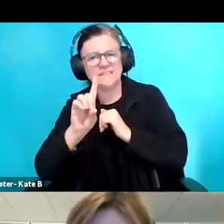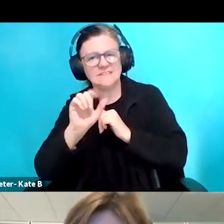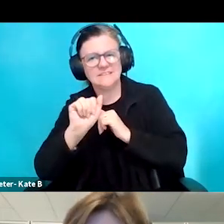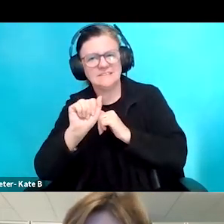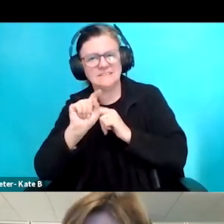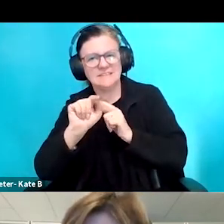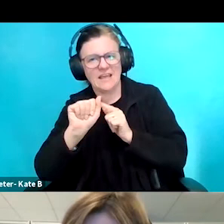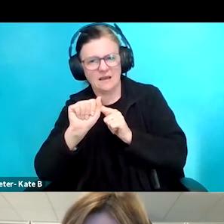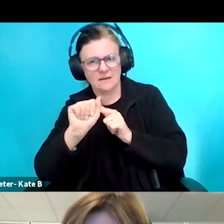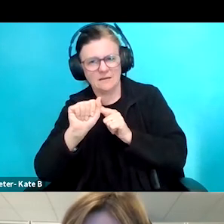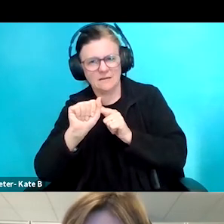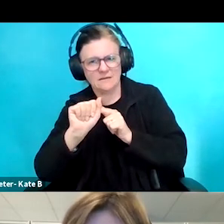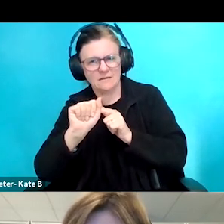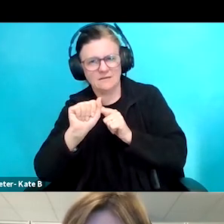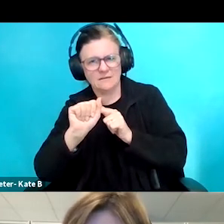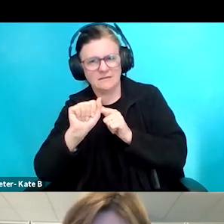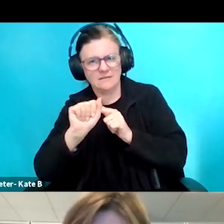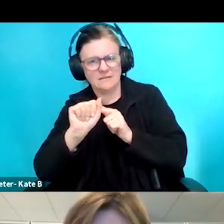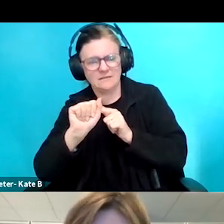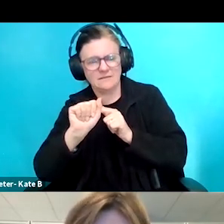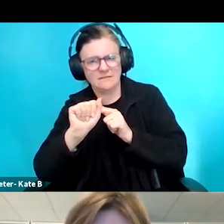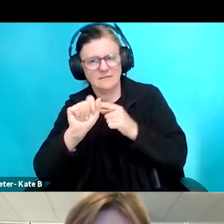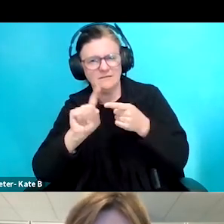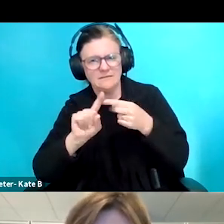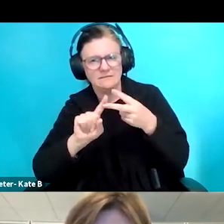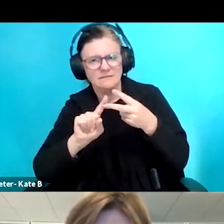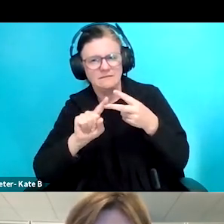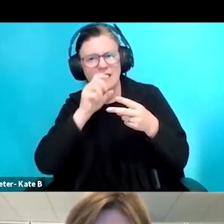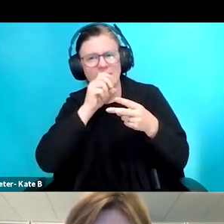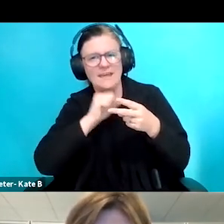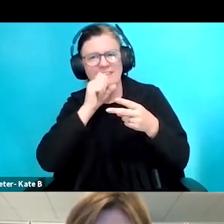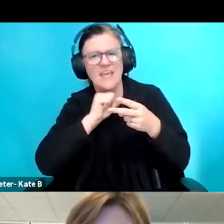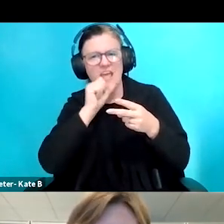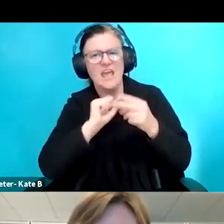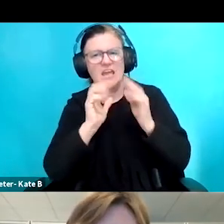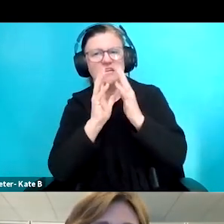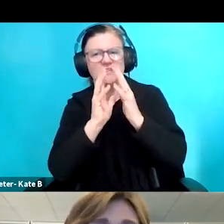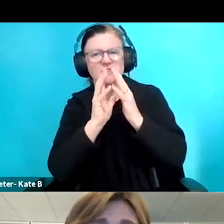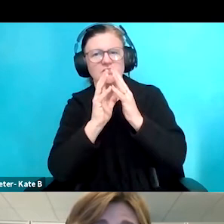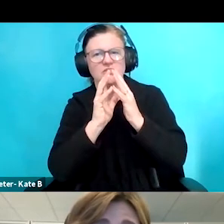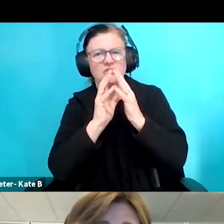and what was the effect of the age distribution pre-post was age adjusted?